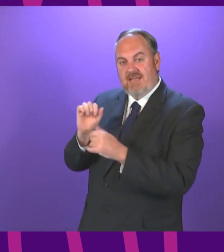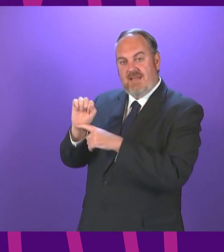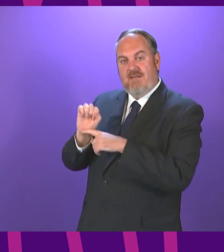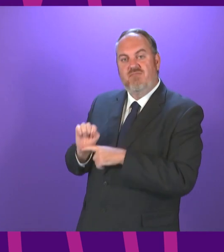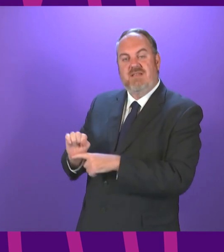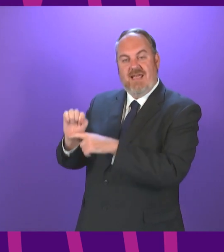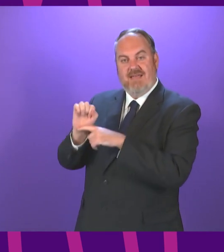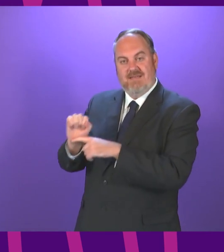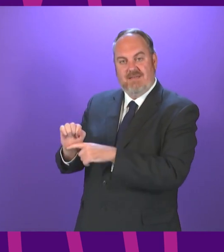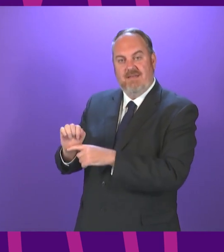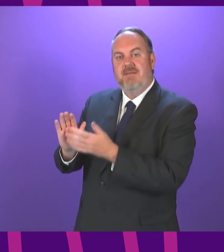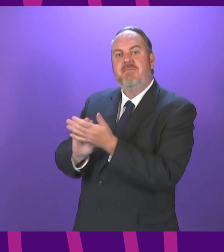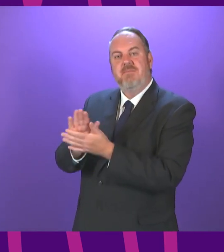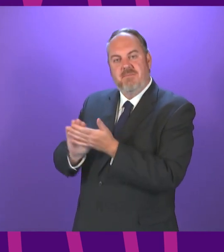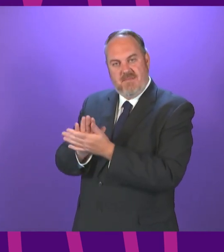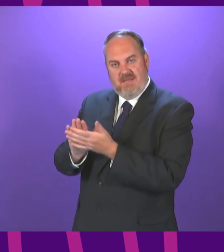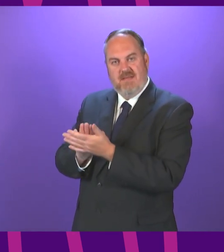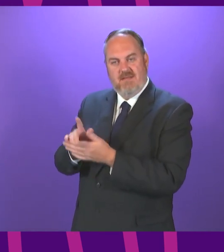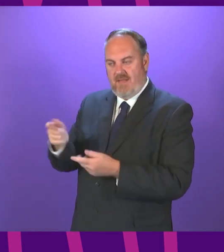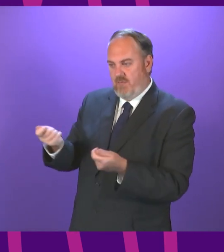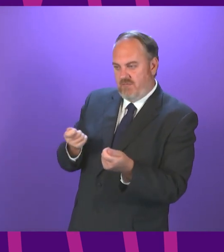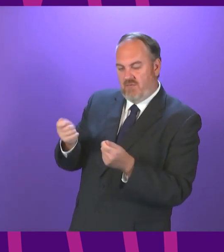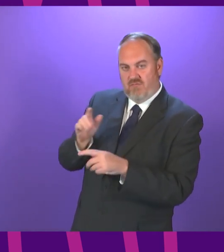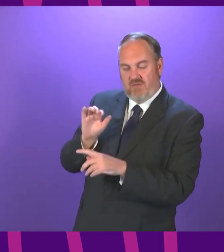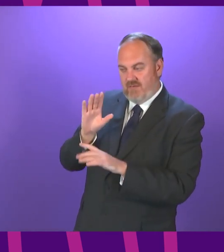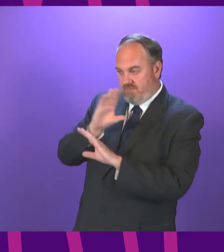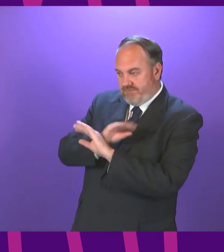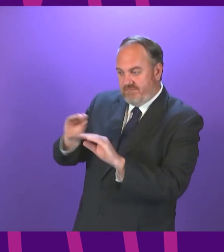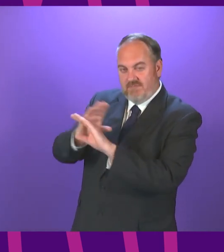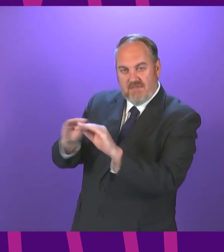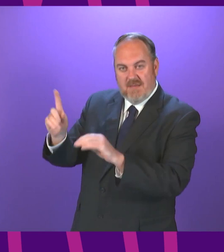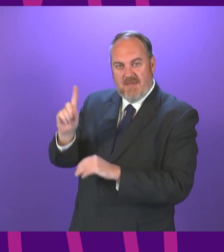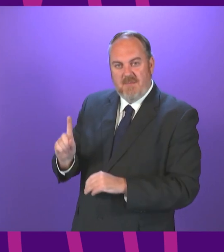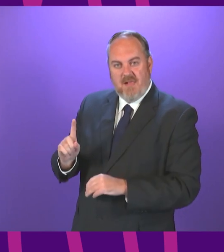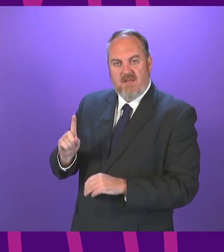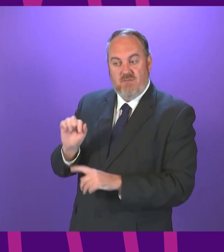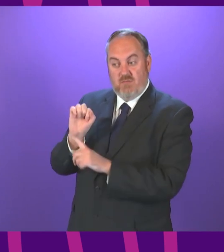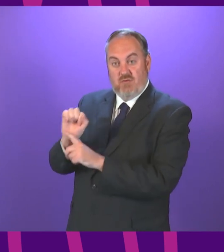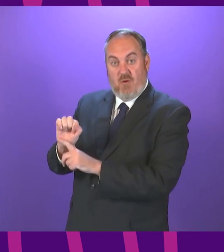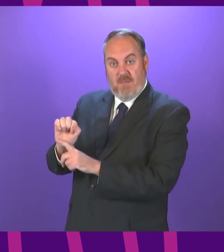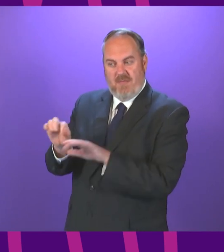health service. Let us focus on this proper, responsible and cautious path while we resource